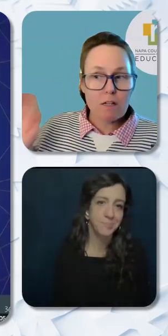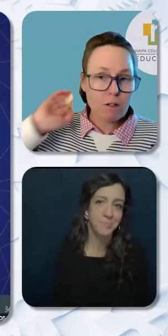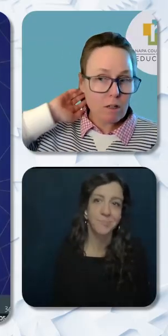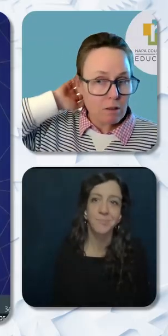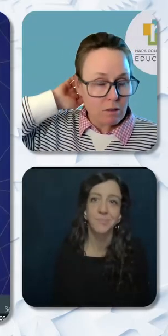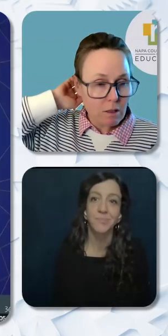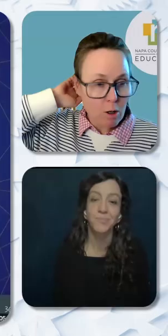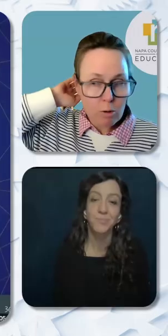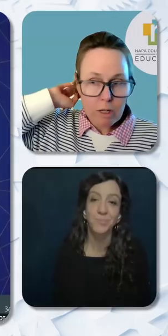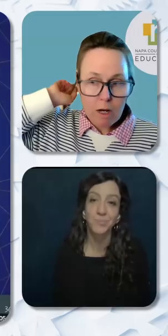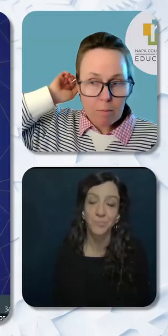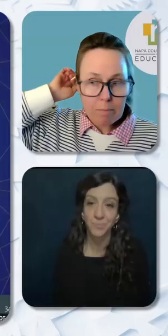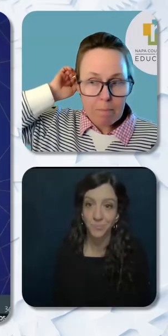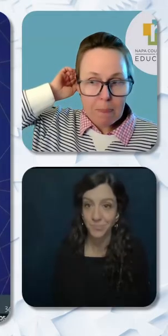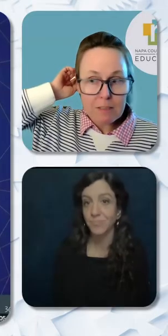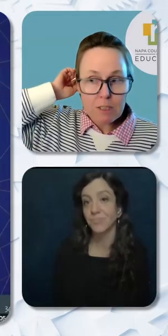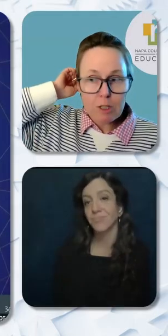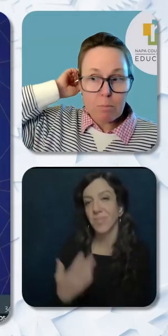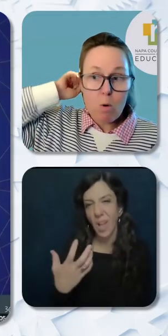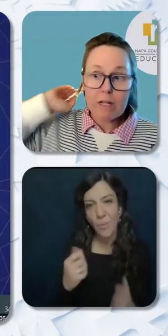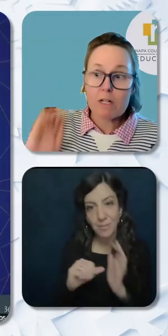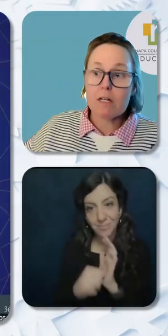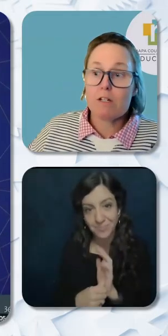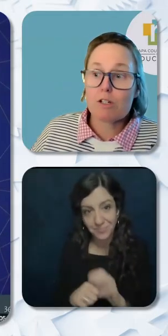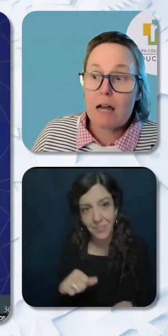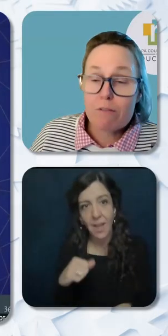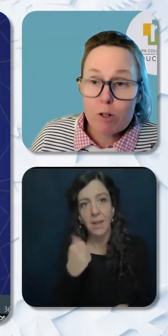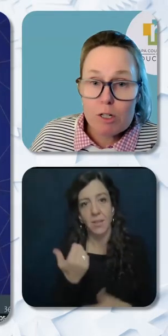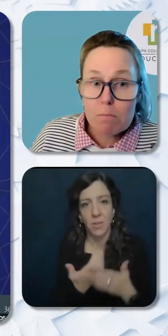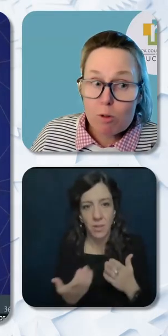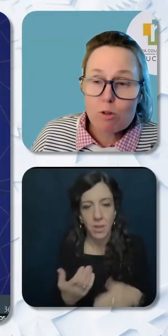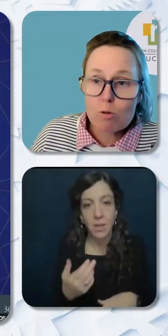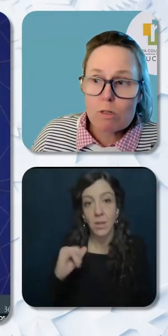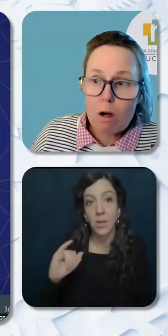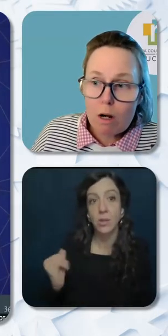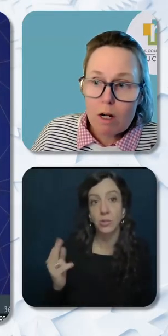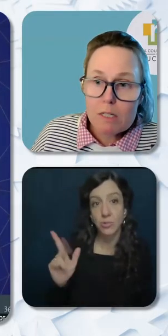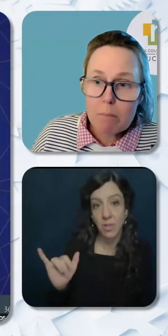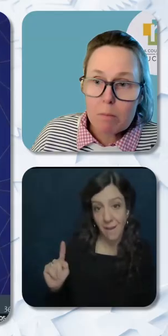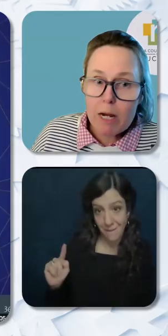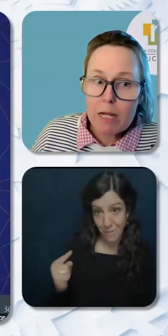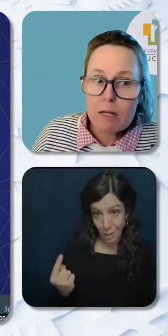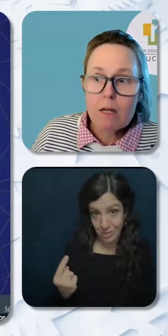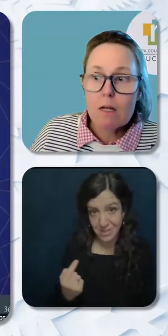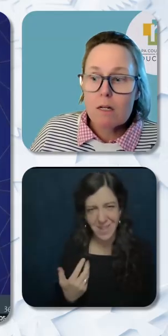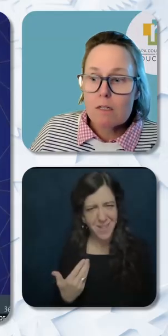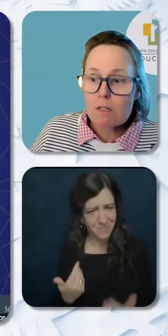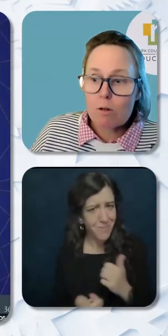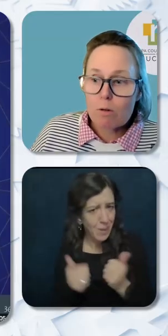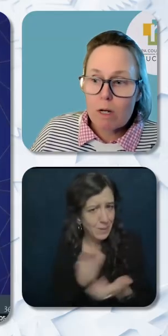Just another note, that's a good point. At July 1st, most schools are on summer break.